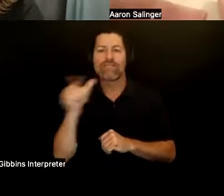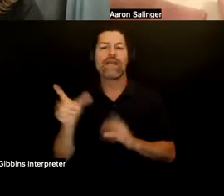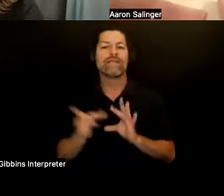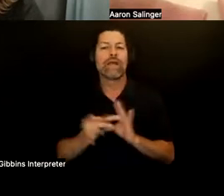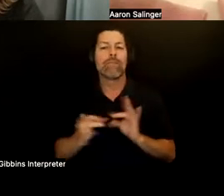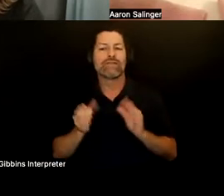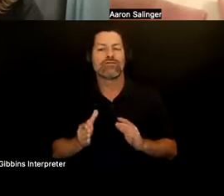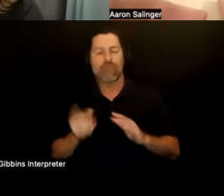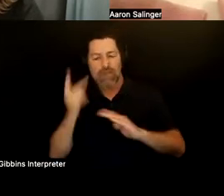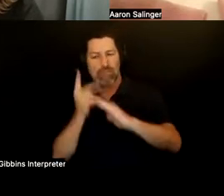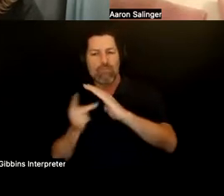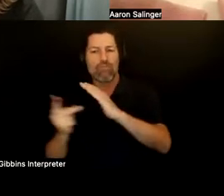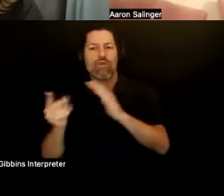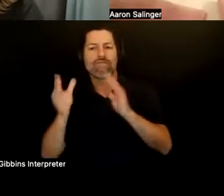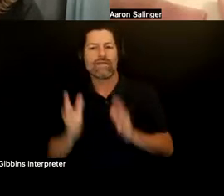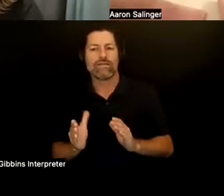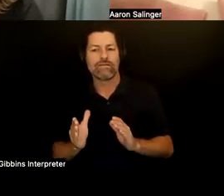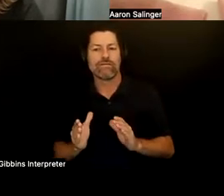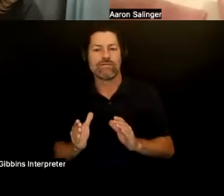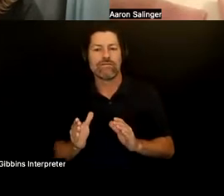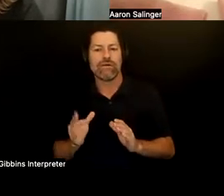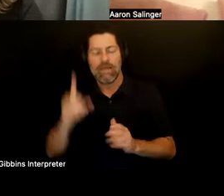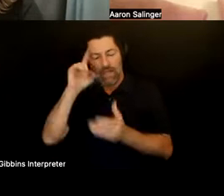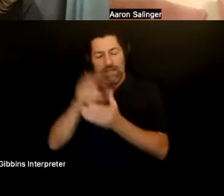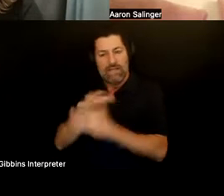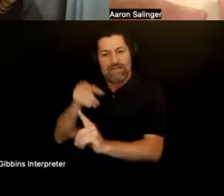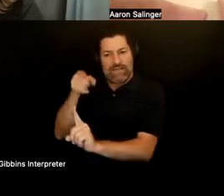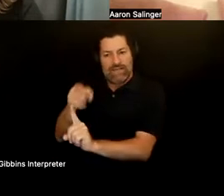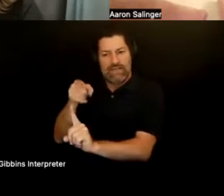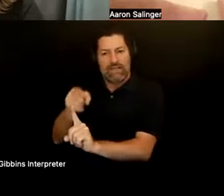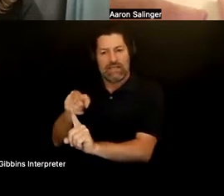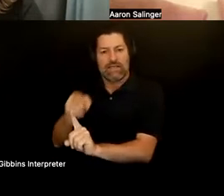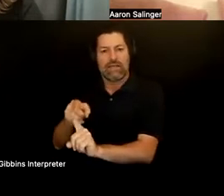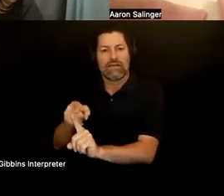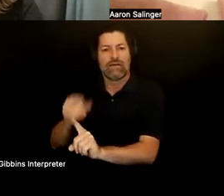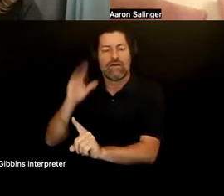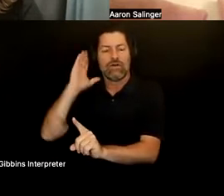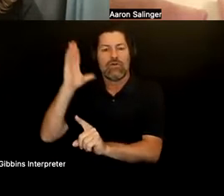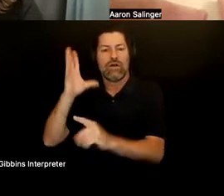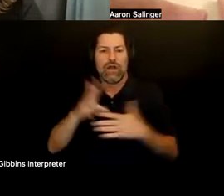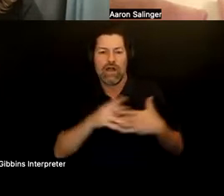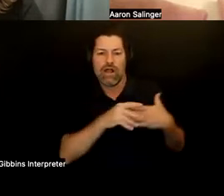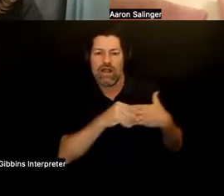the prophet who is believed to be the one who will, who will herald the Messianic Age